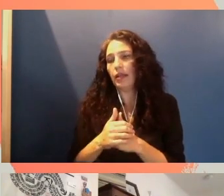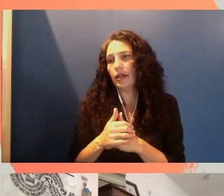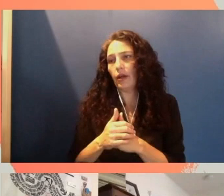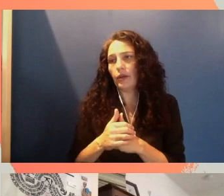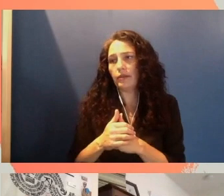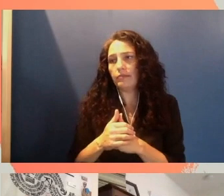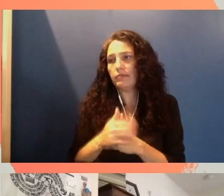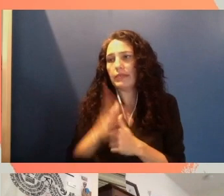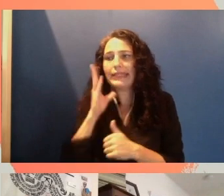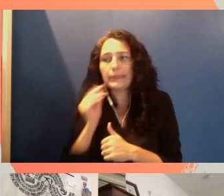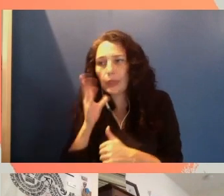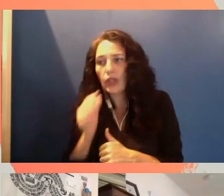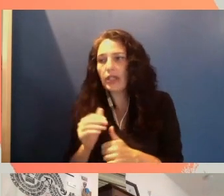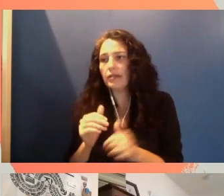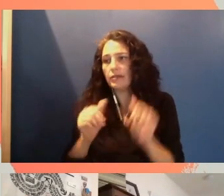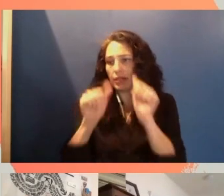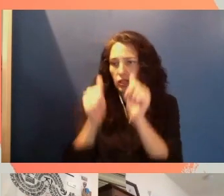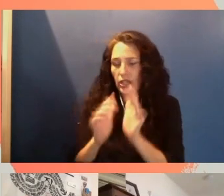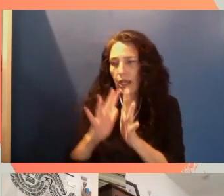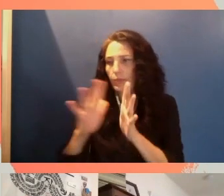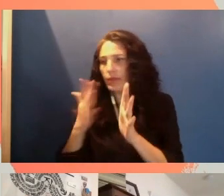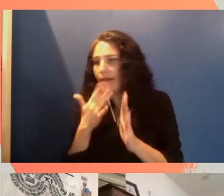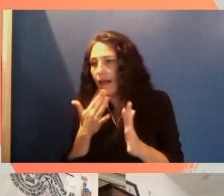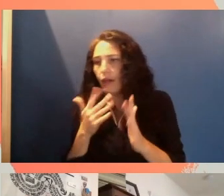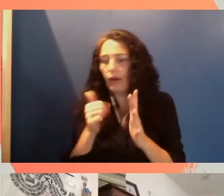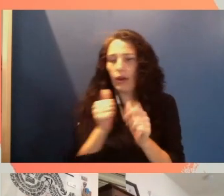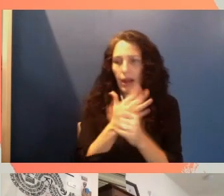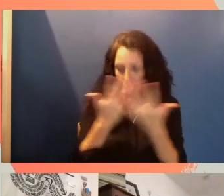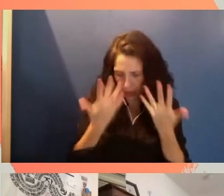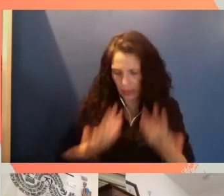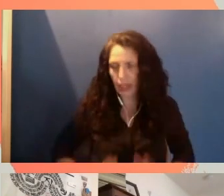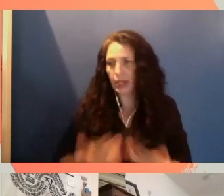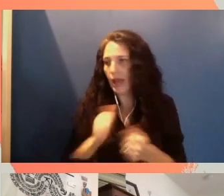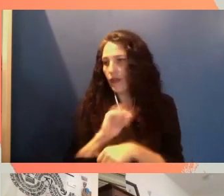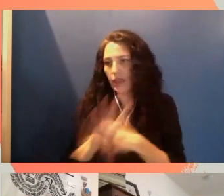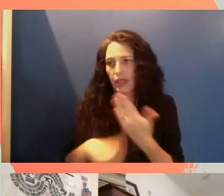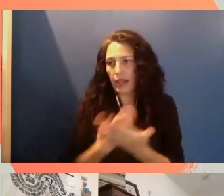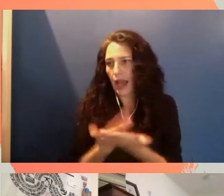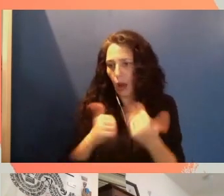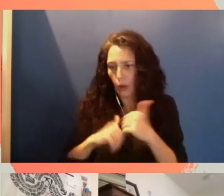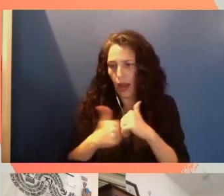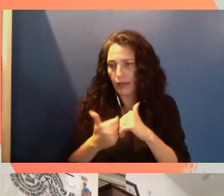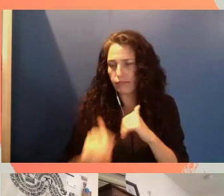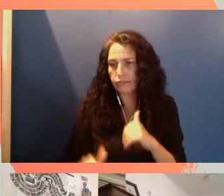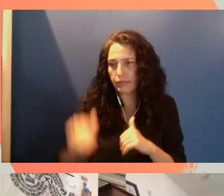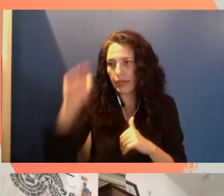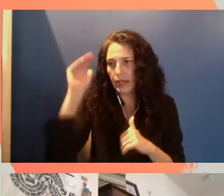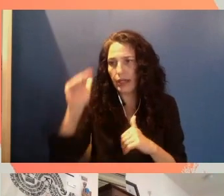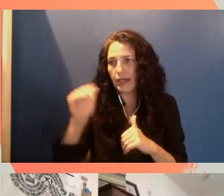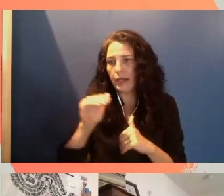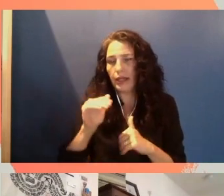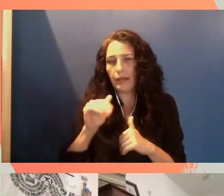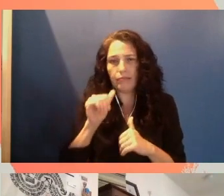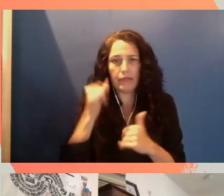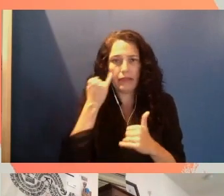And there is no difference for me in my sort of big P political stance in the world or any of the other places